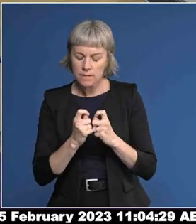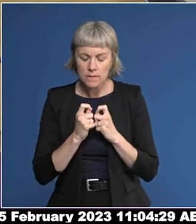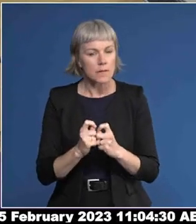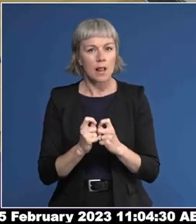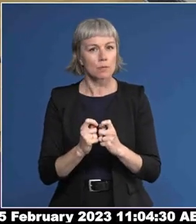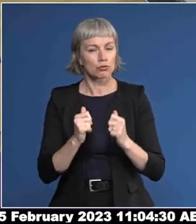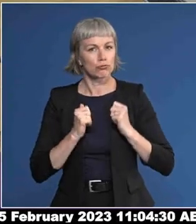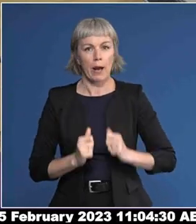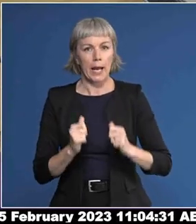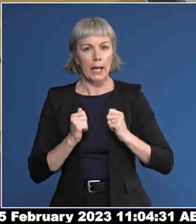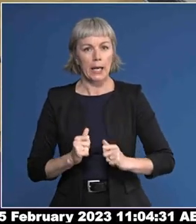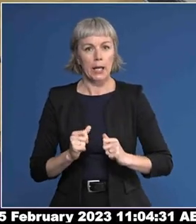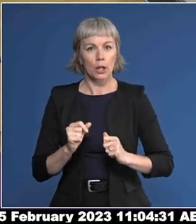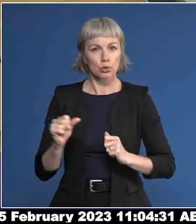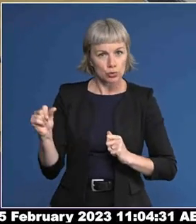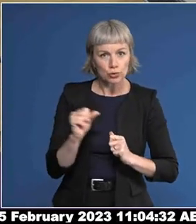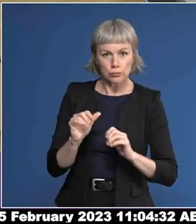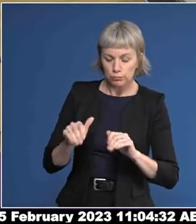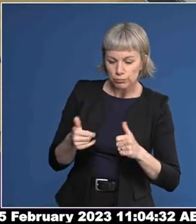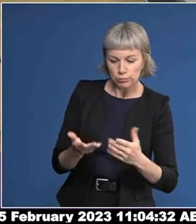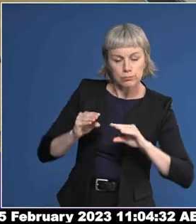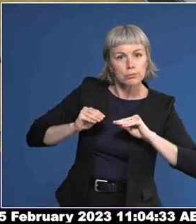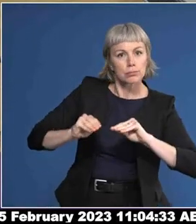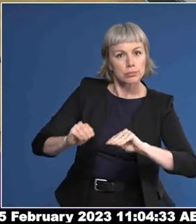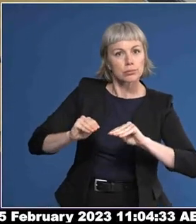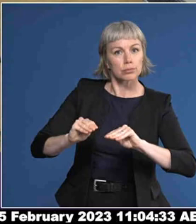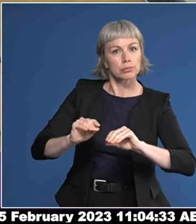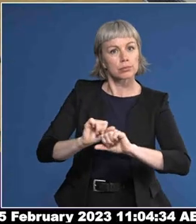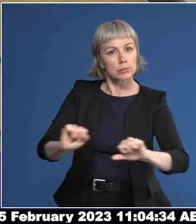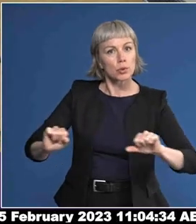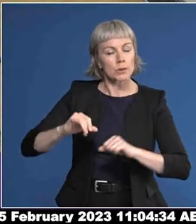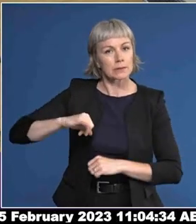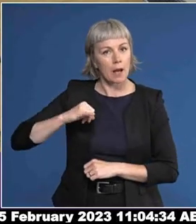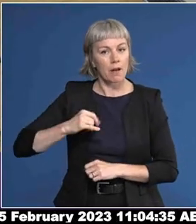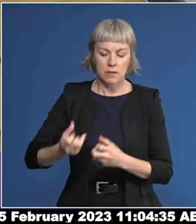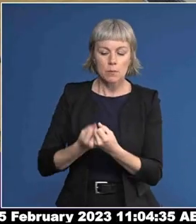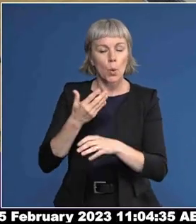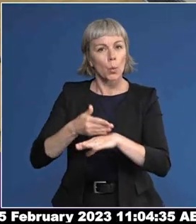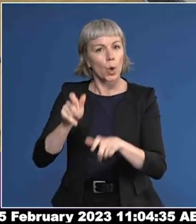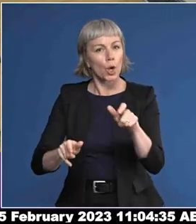support workers receive to be able to do their jobs effectively? Ms Toohey?